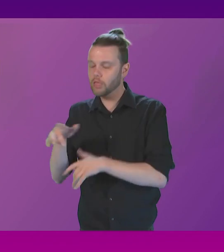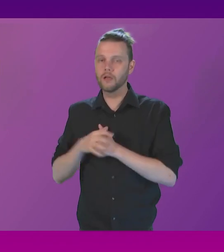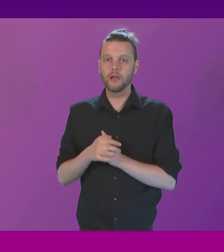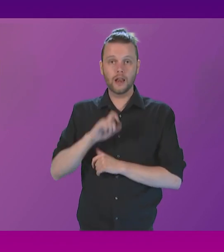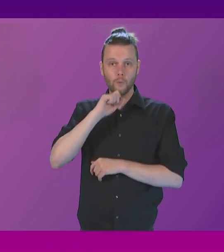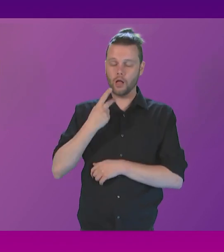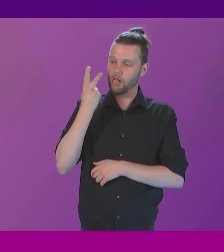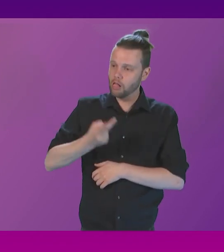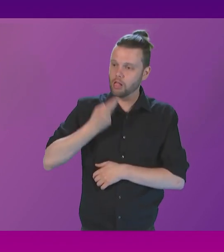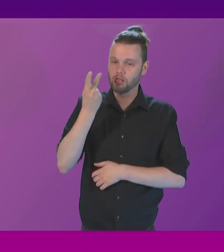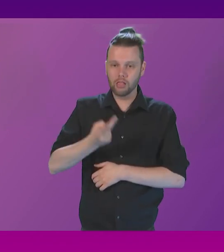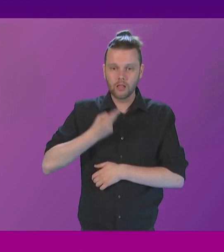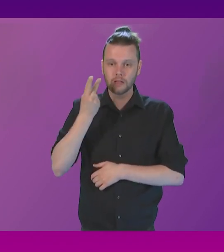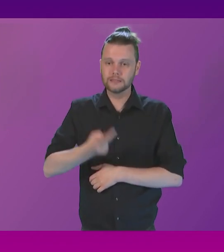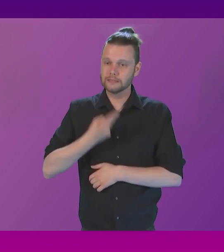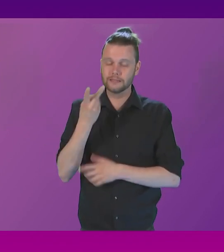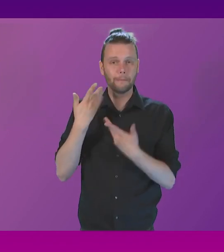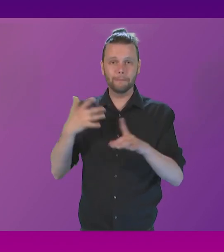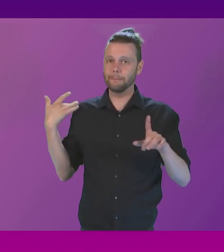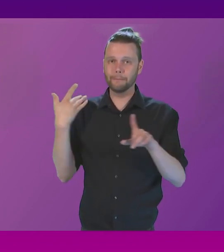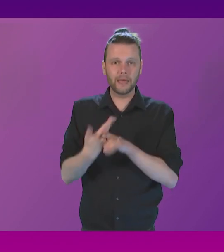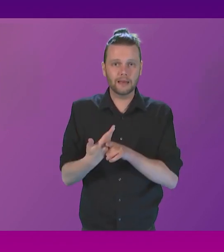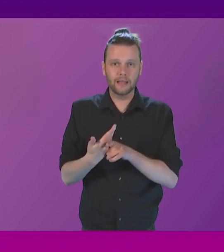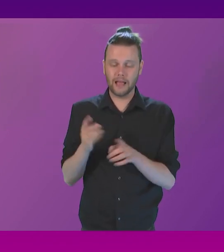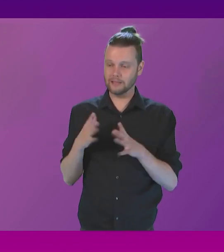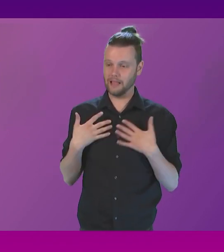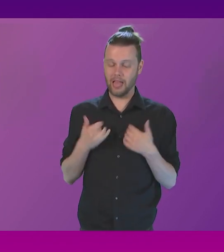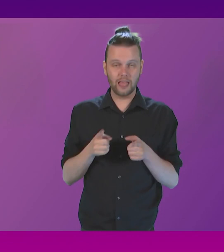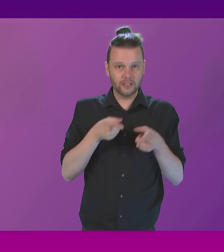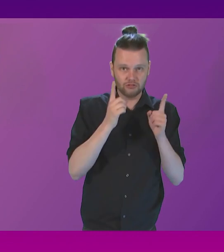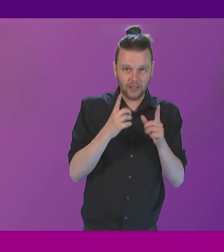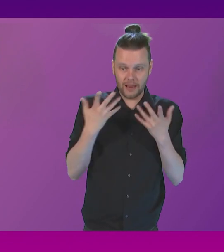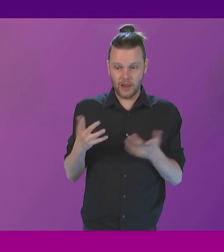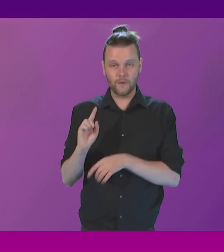reiterate what I have said time and again, as health secretary and, now, as First Minister: